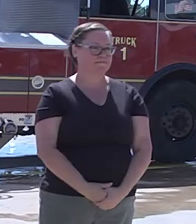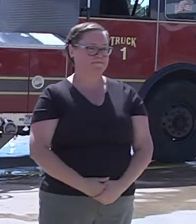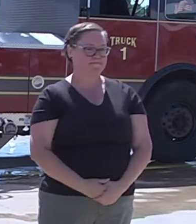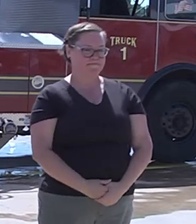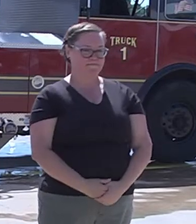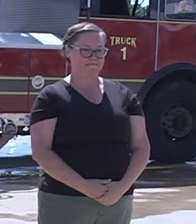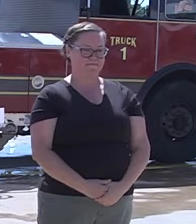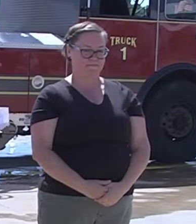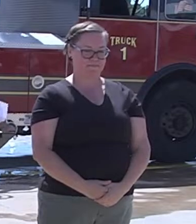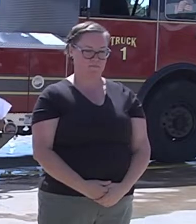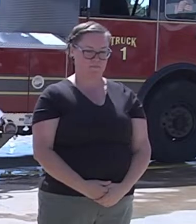thank